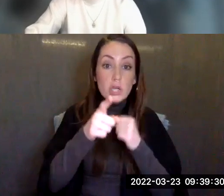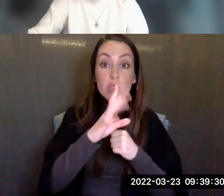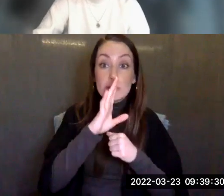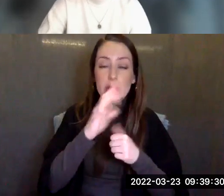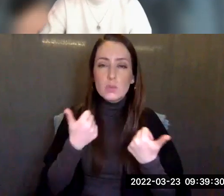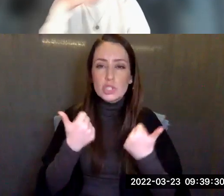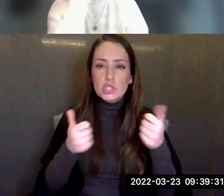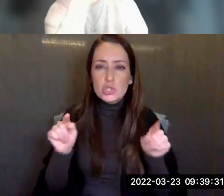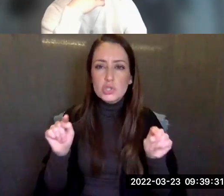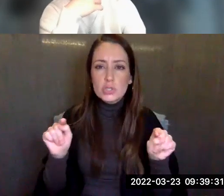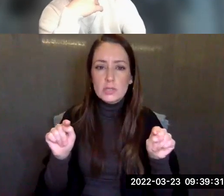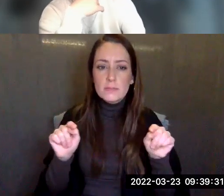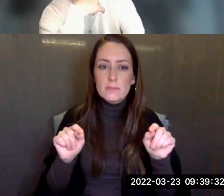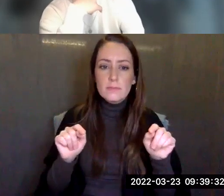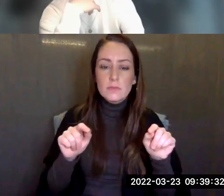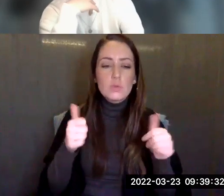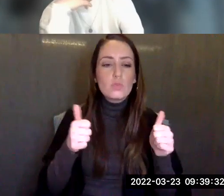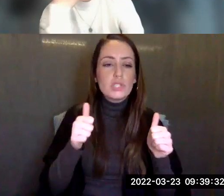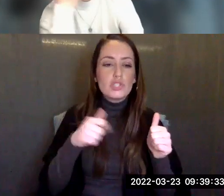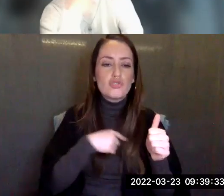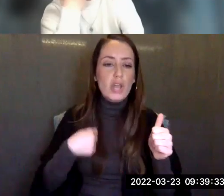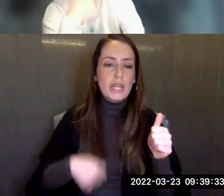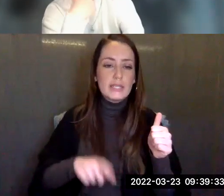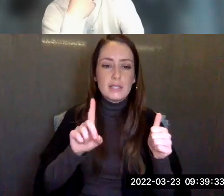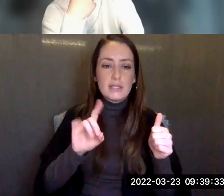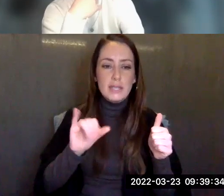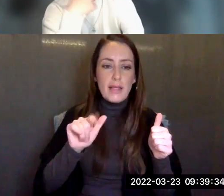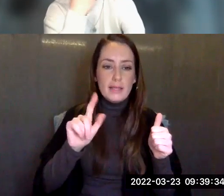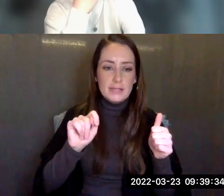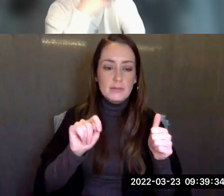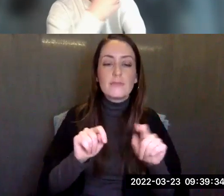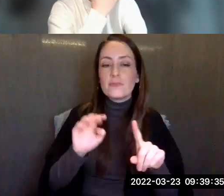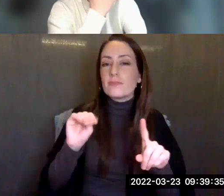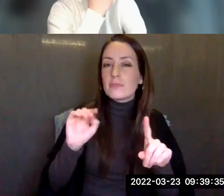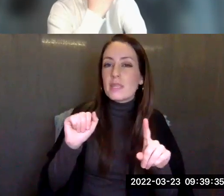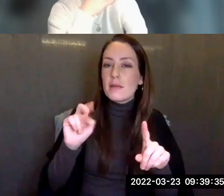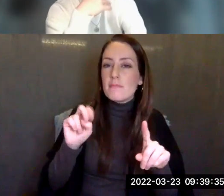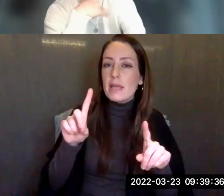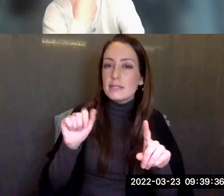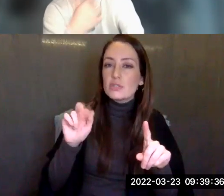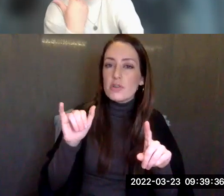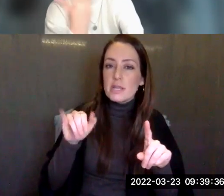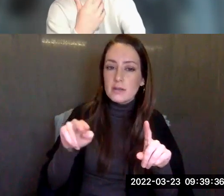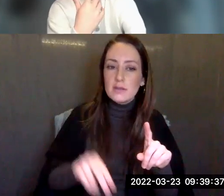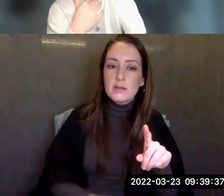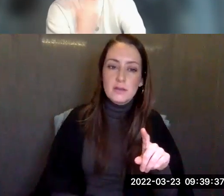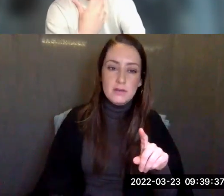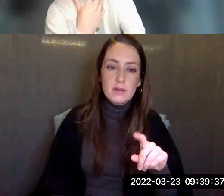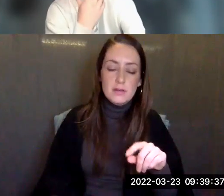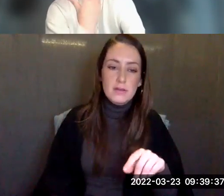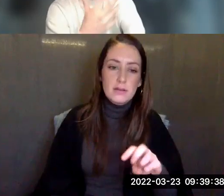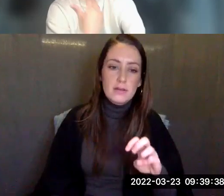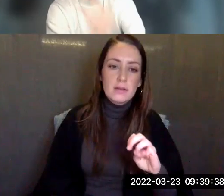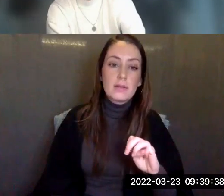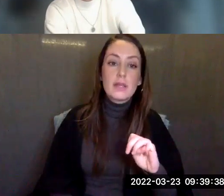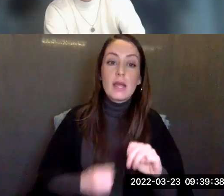Or Cantonese, or another Chinese dialect mandering and money being fluent, Amanda by my Hometown's language.